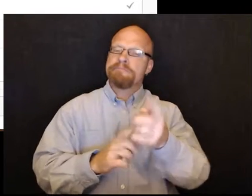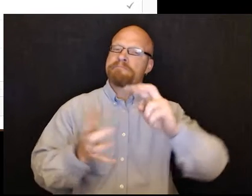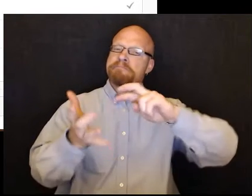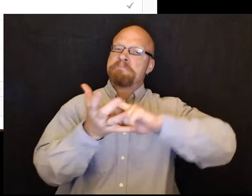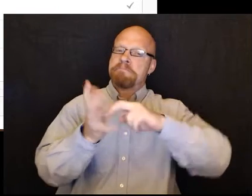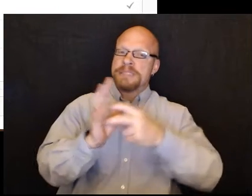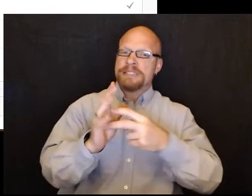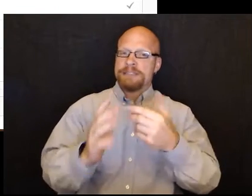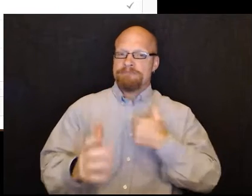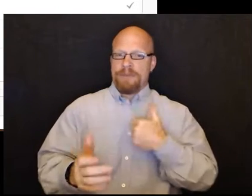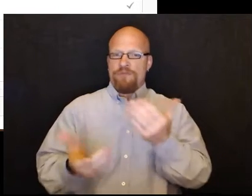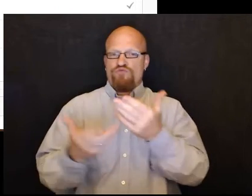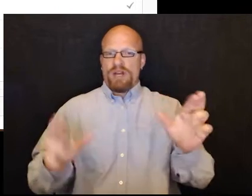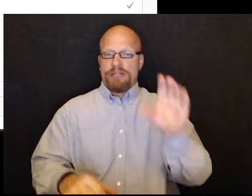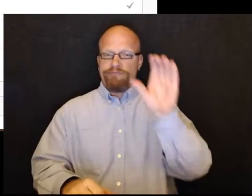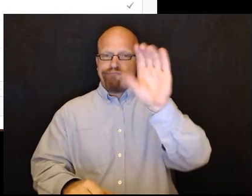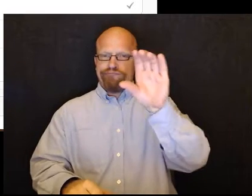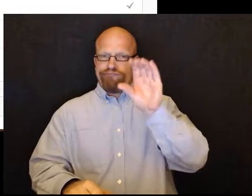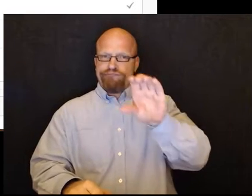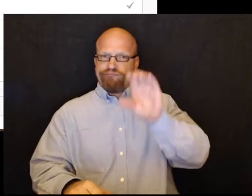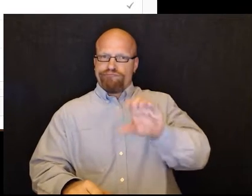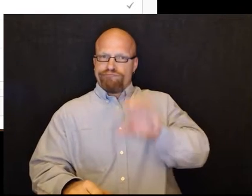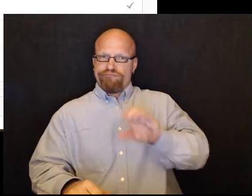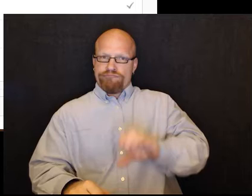when they hand them out but now we have it online